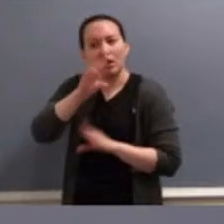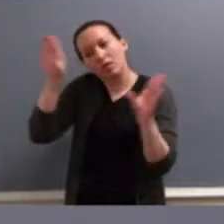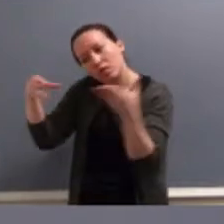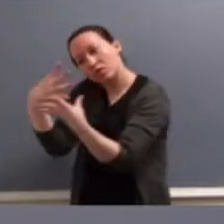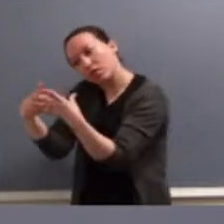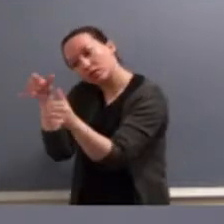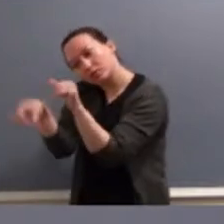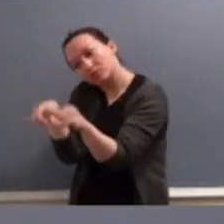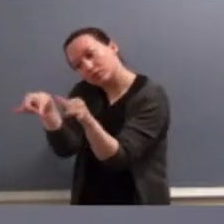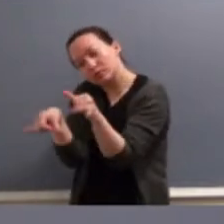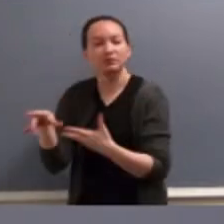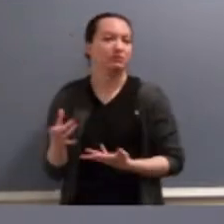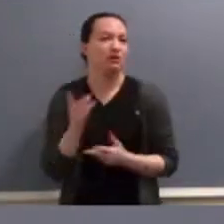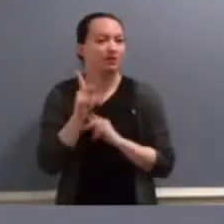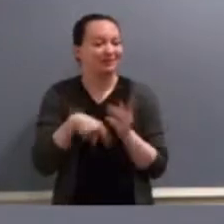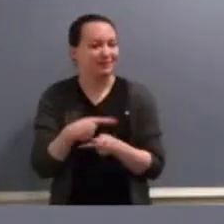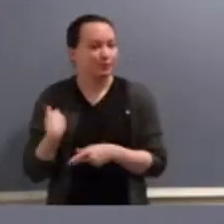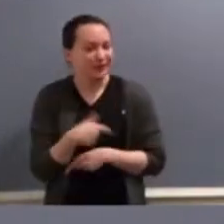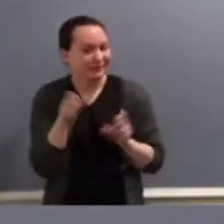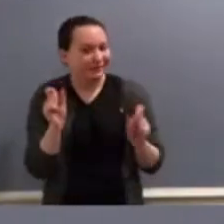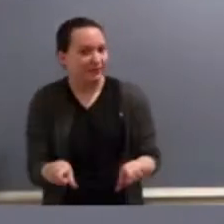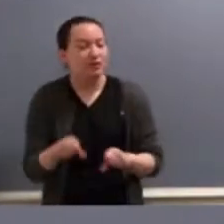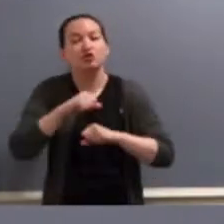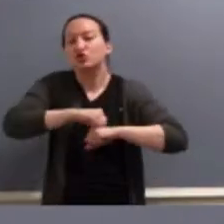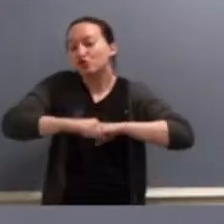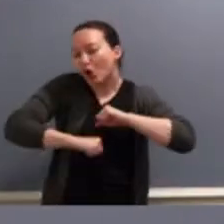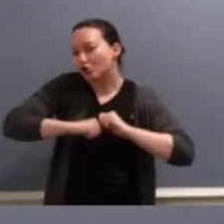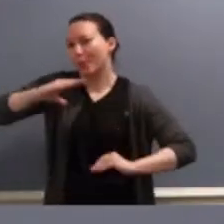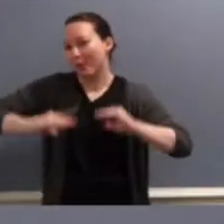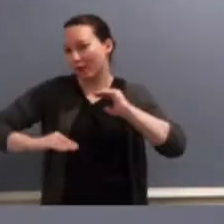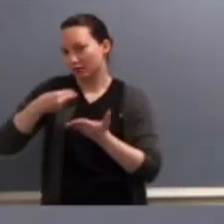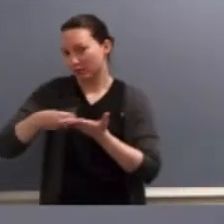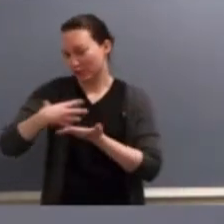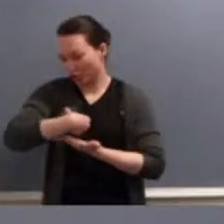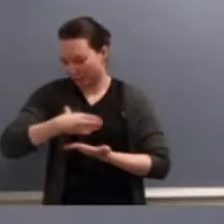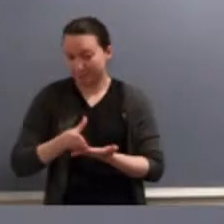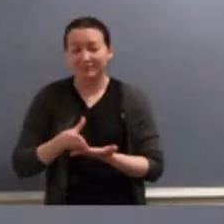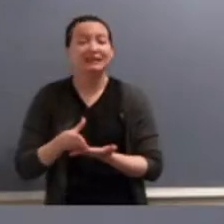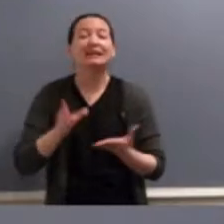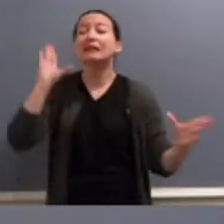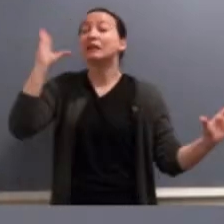so that's the types of things we can do with a structurally balanced budget as opposed to simply